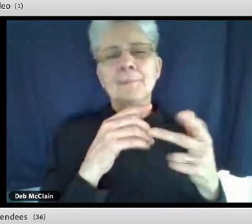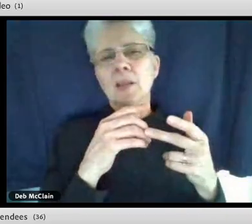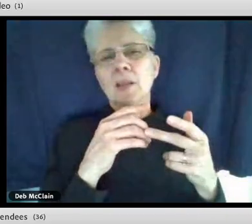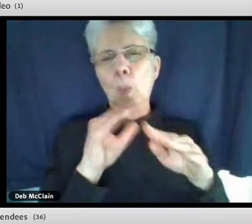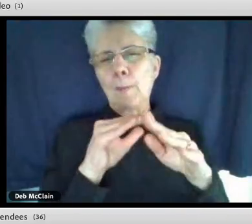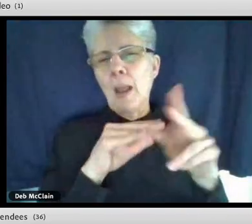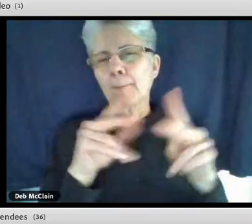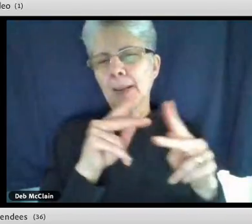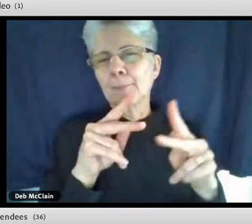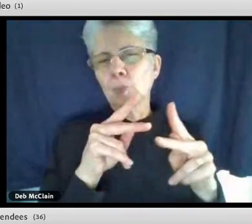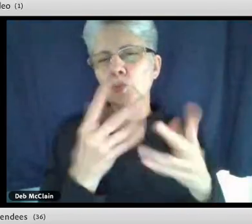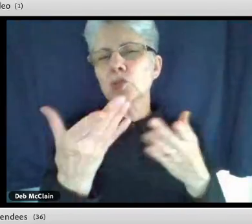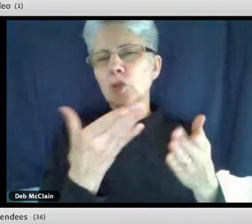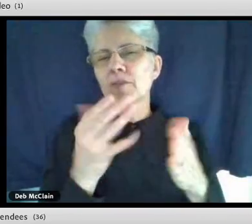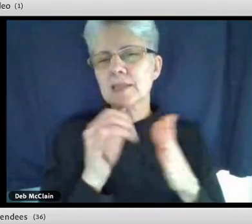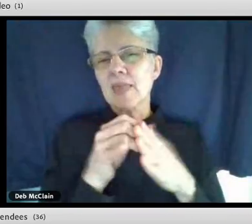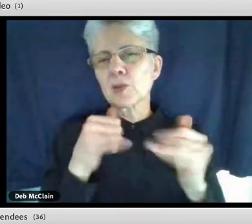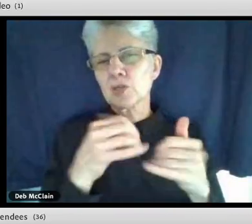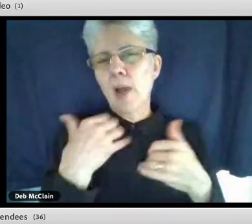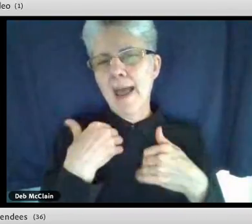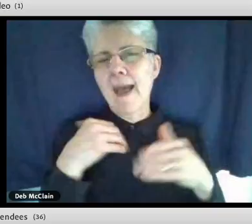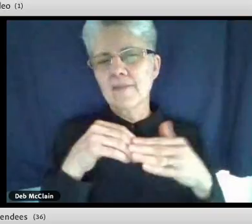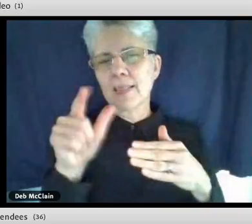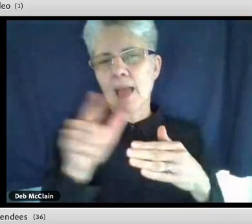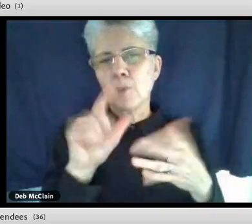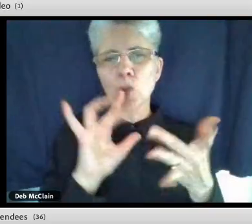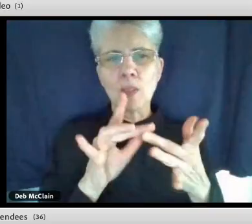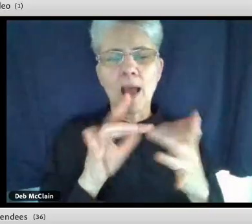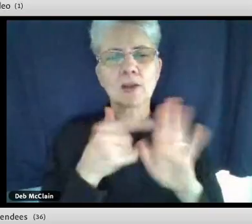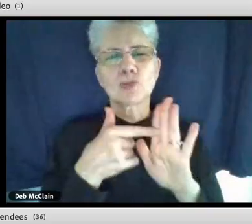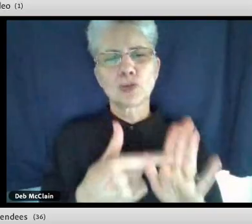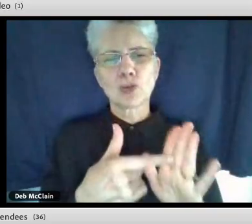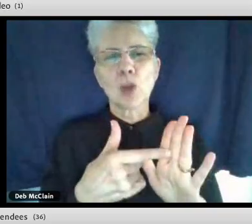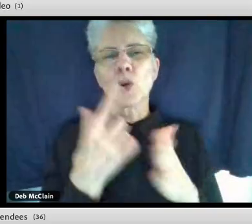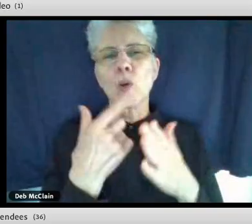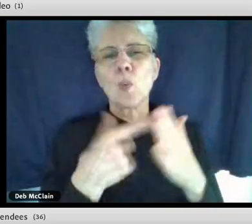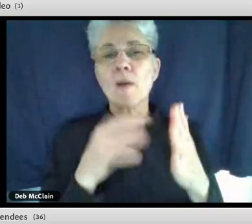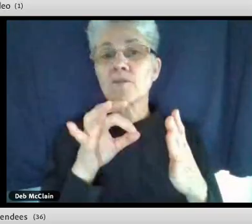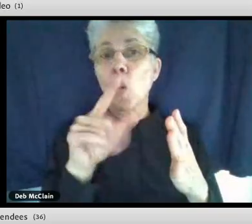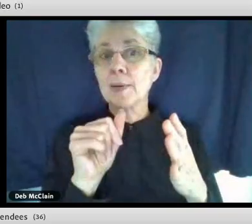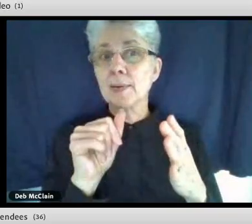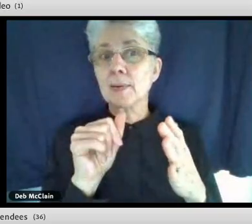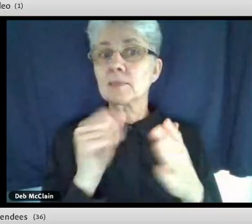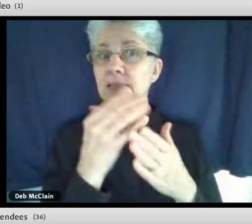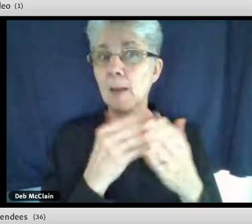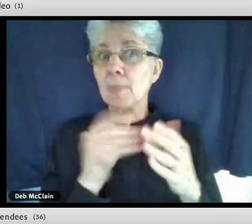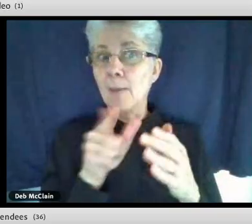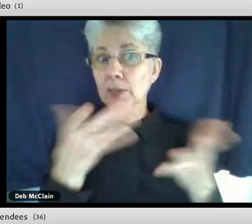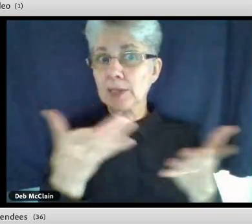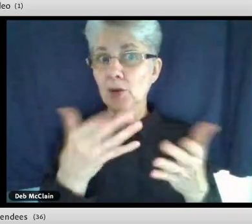and then the third one is on kind of reminding people the services they still have, and I want to show you some examples of Florida libraries